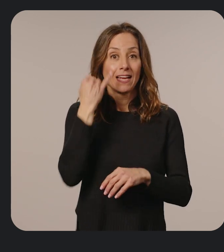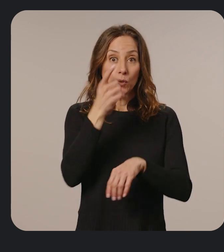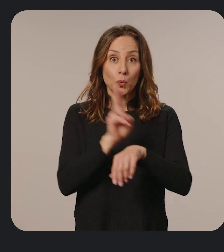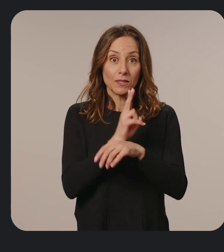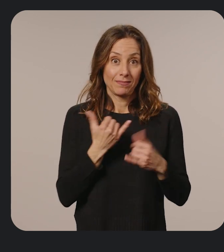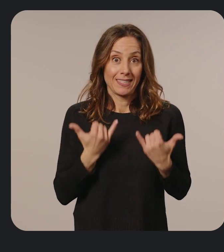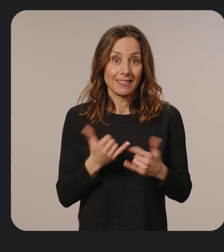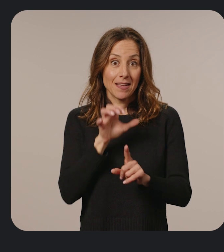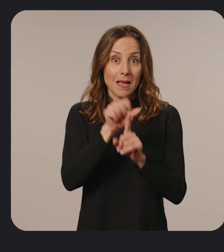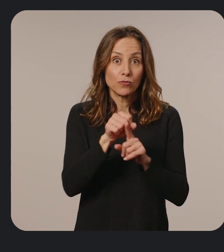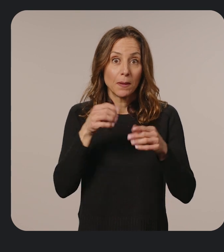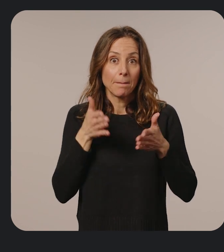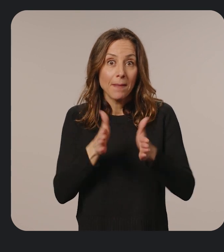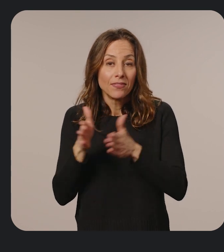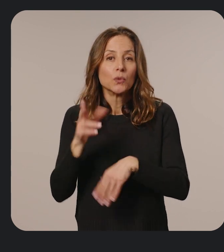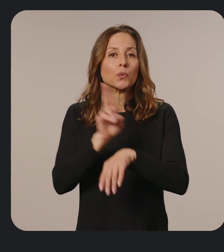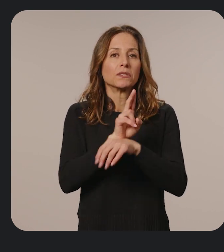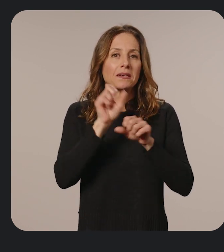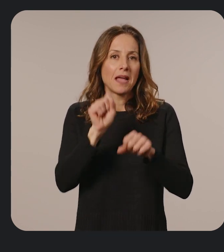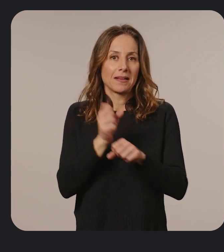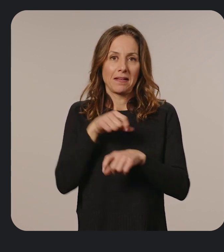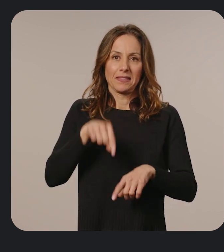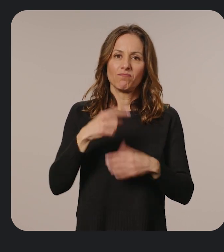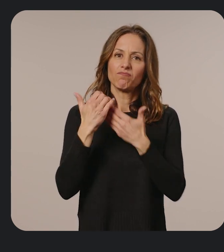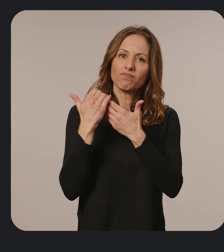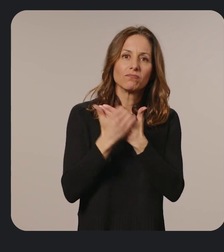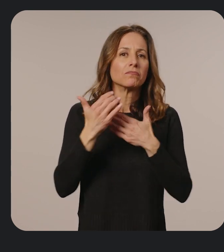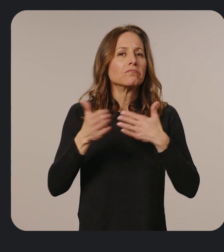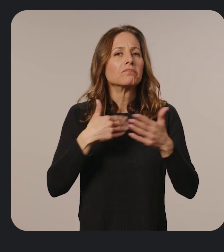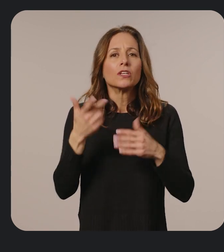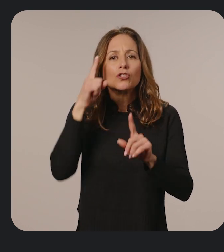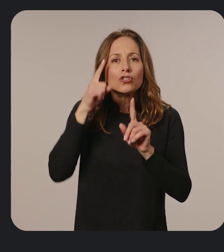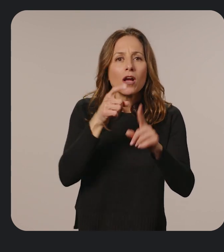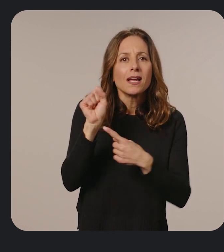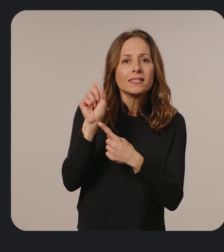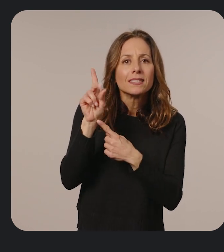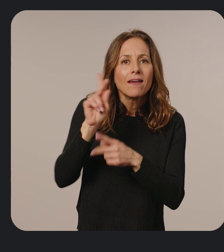If you're using the existing capture method, users will get this behavior by default regardless of target SDK version.